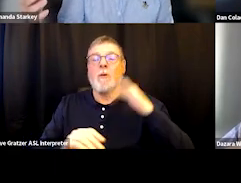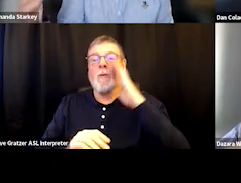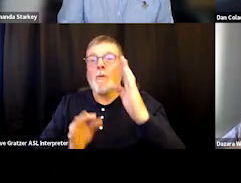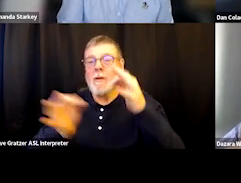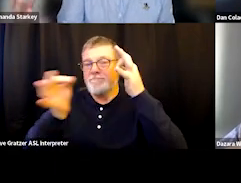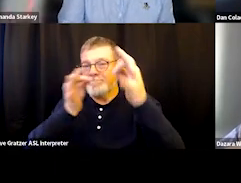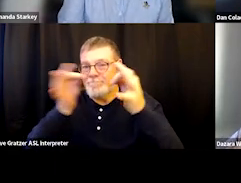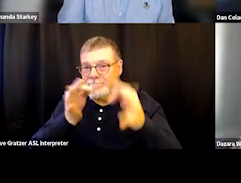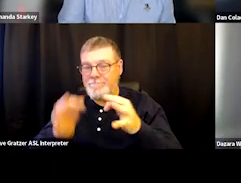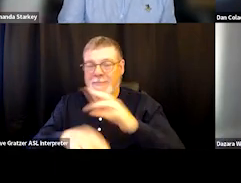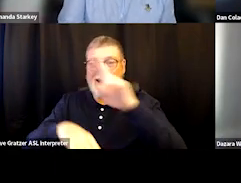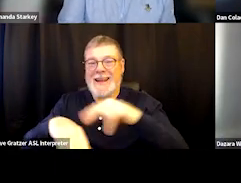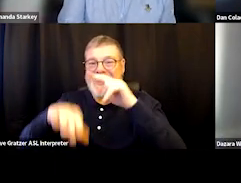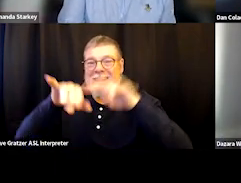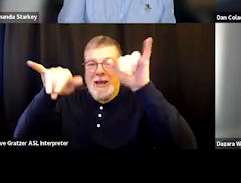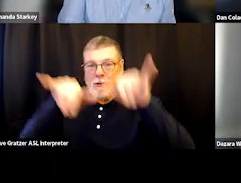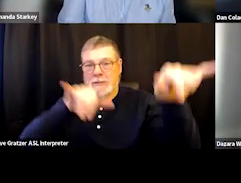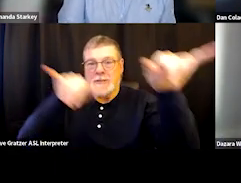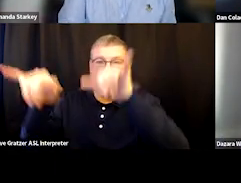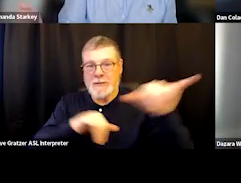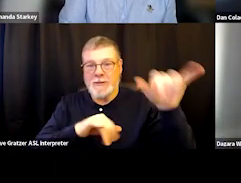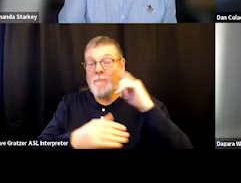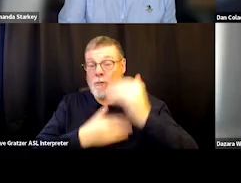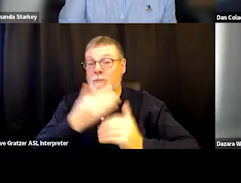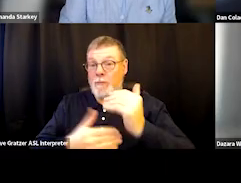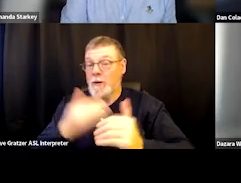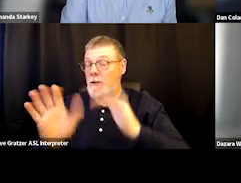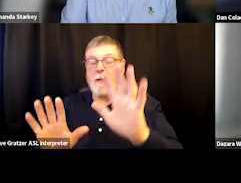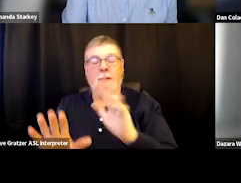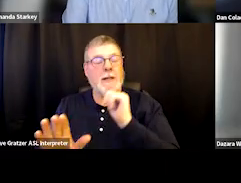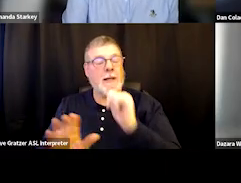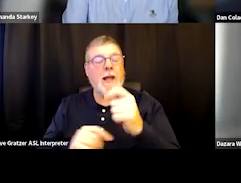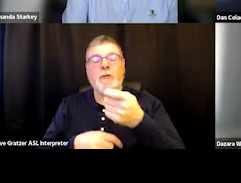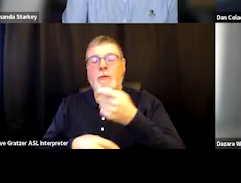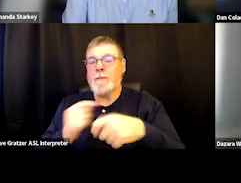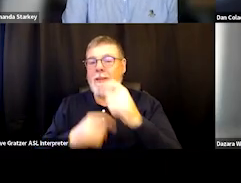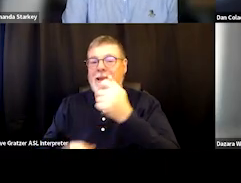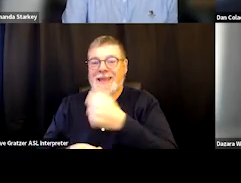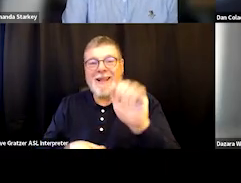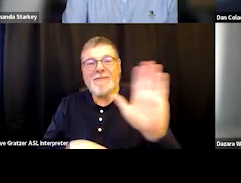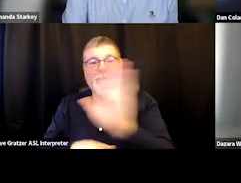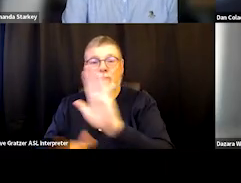the national standard SOAR process. It does not replace any state-specific training